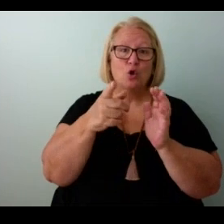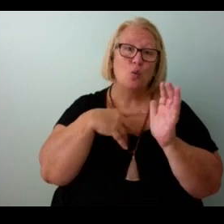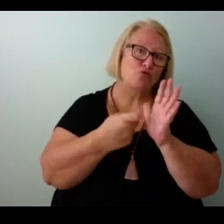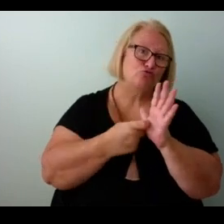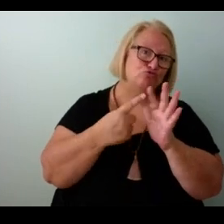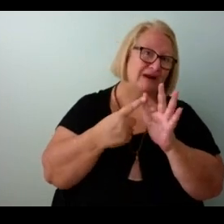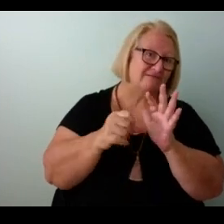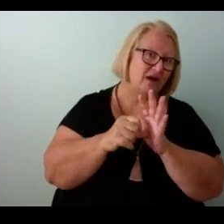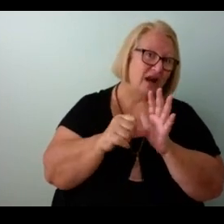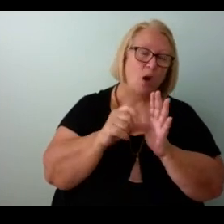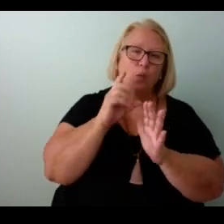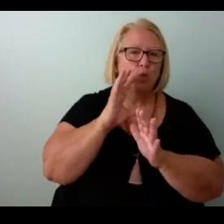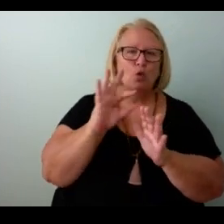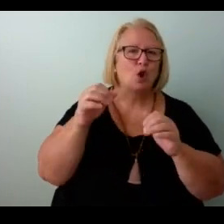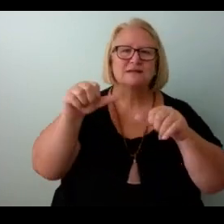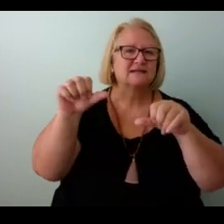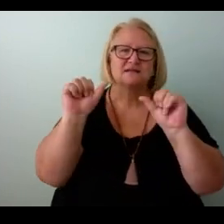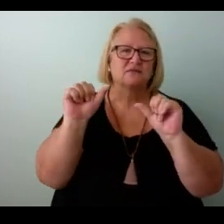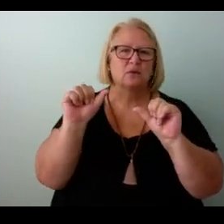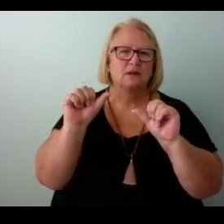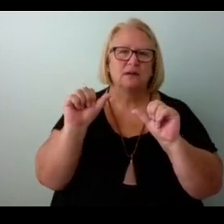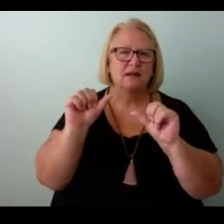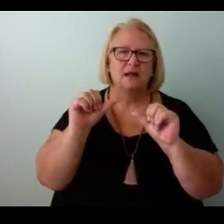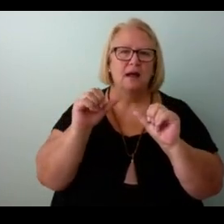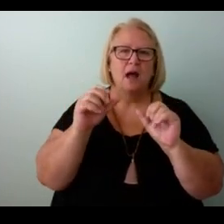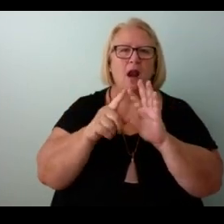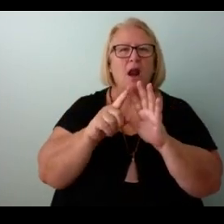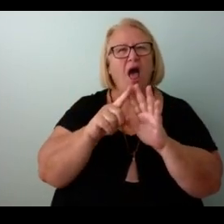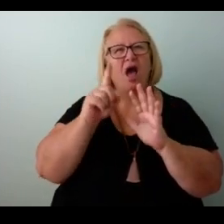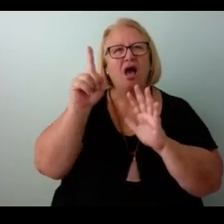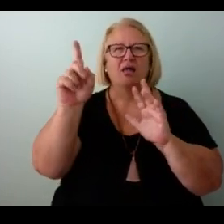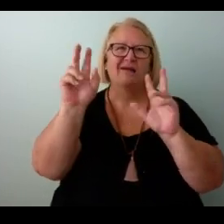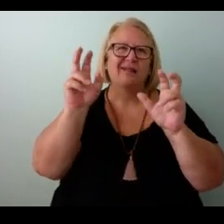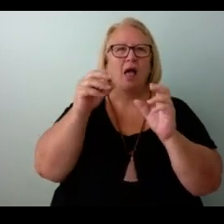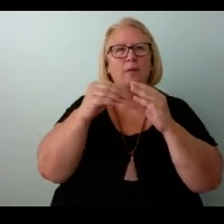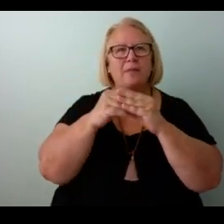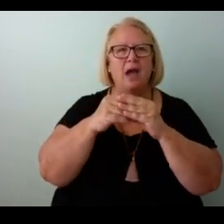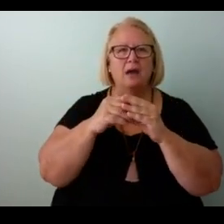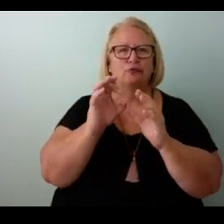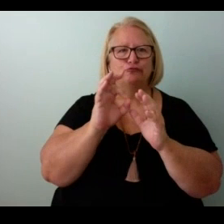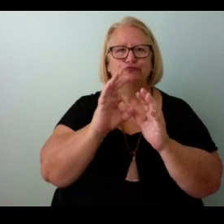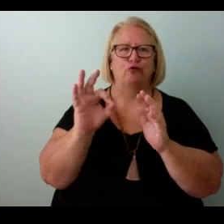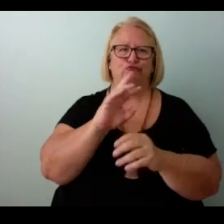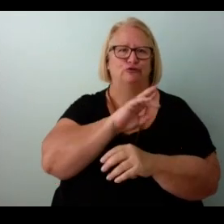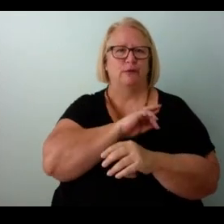the bank would be lending irresponsibly to you. So that's one of the issues.